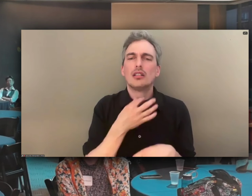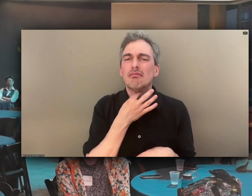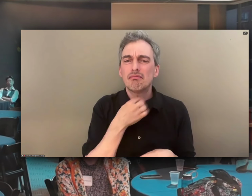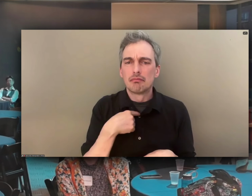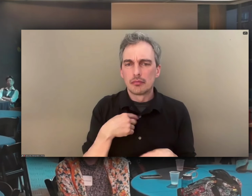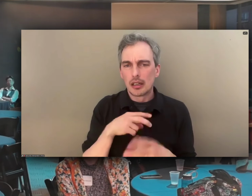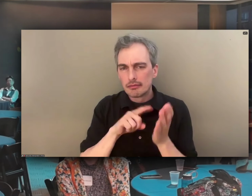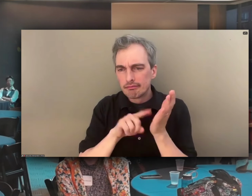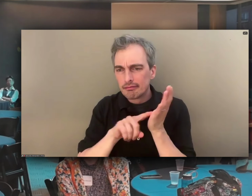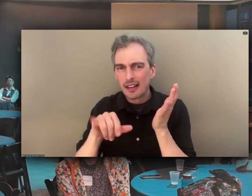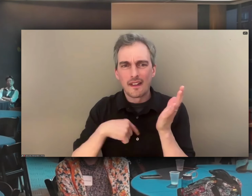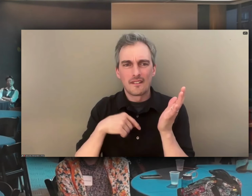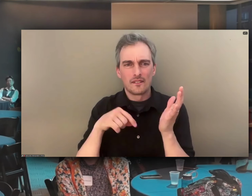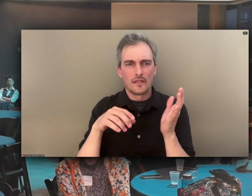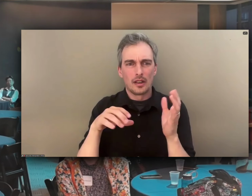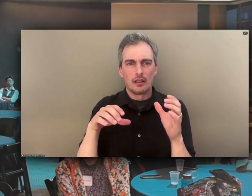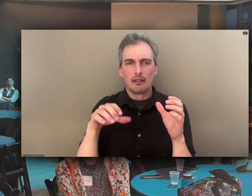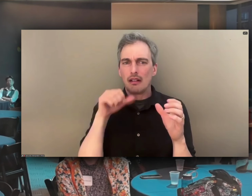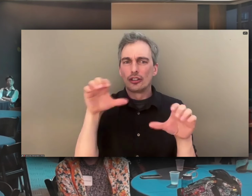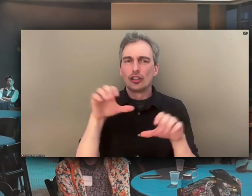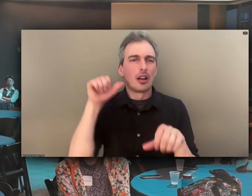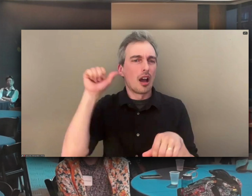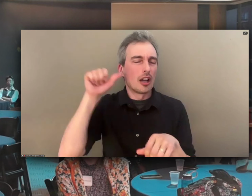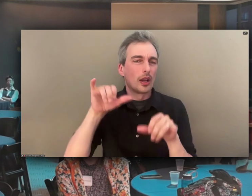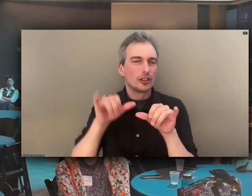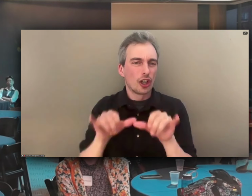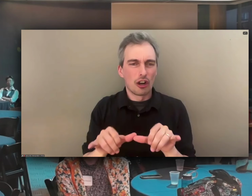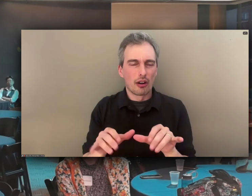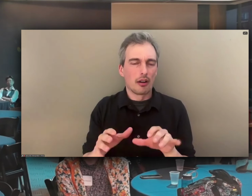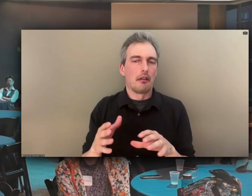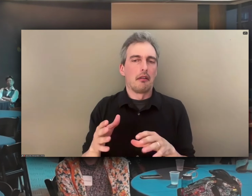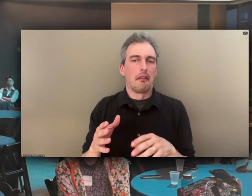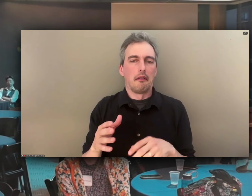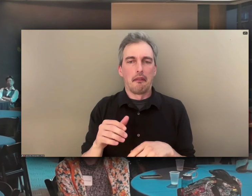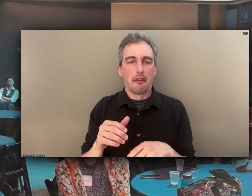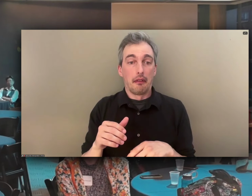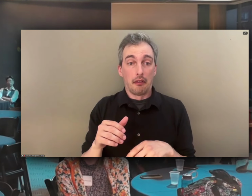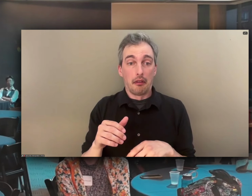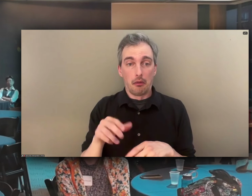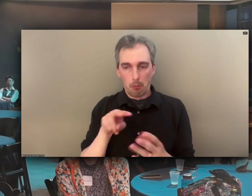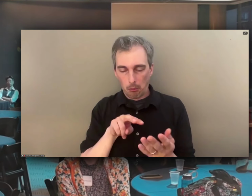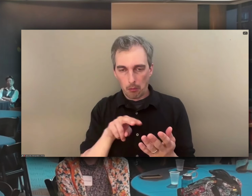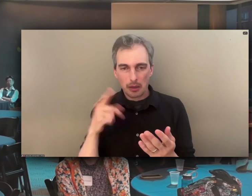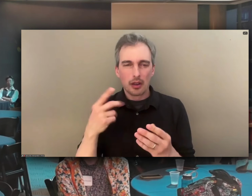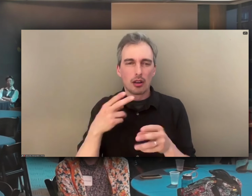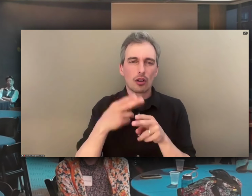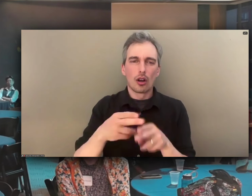There's something called AudioShake, which creates clean, timestamped lyric transcriptions with high accuracy.